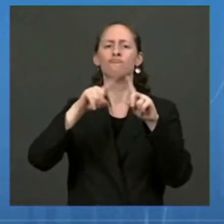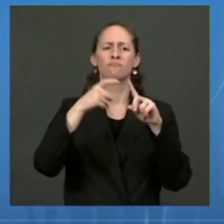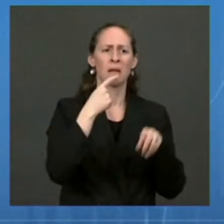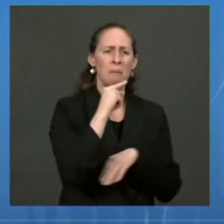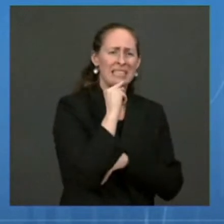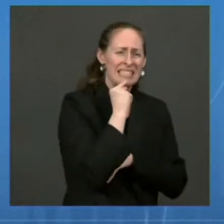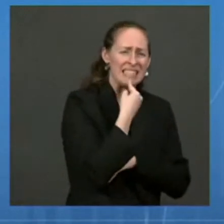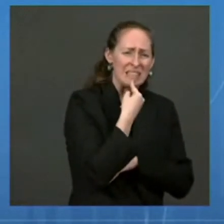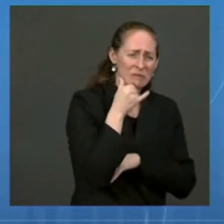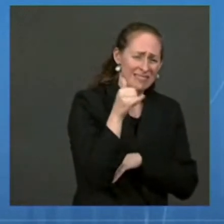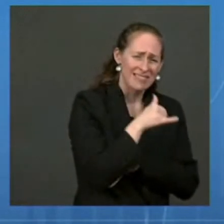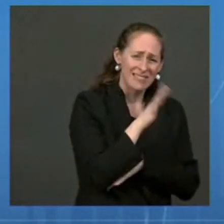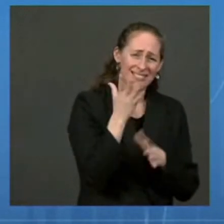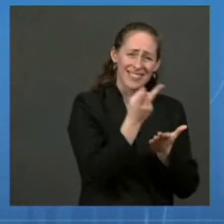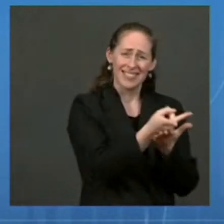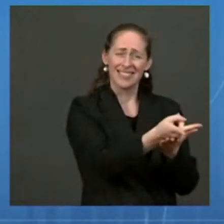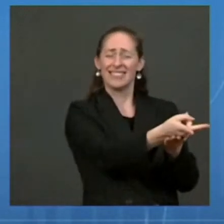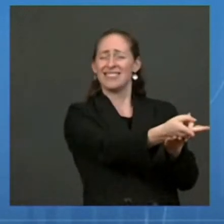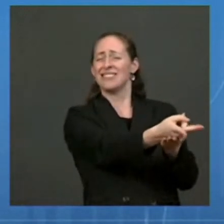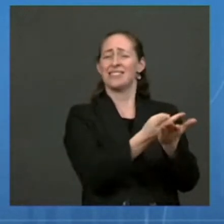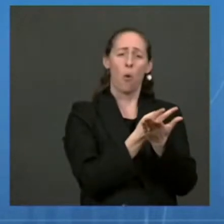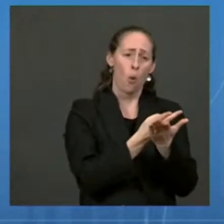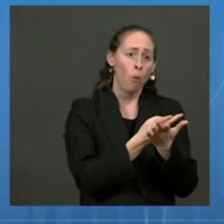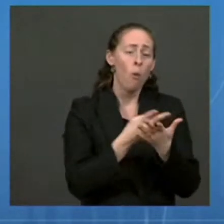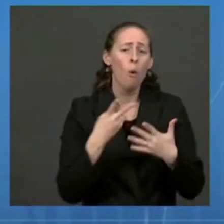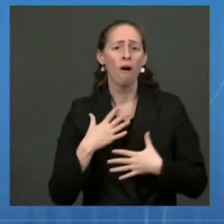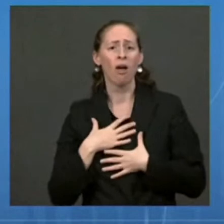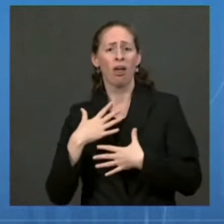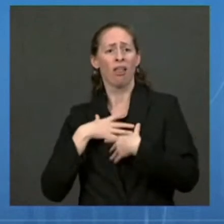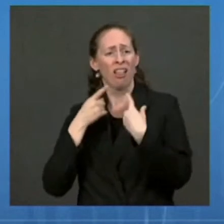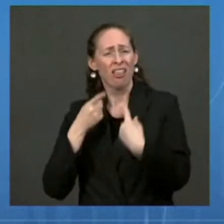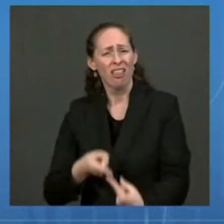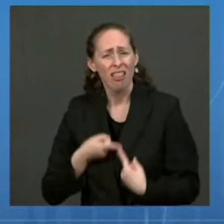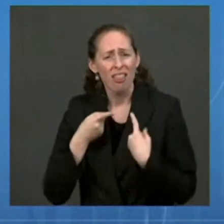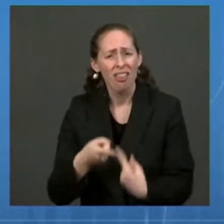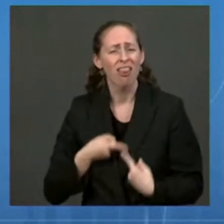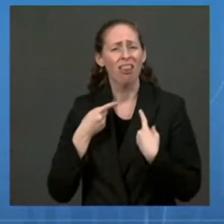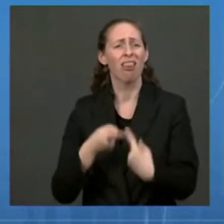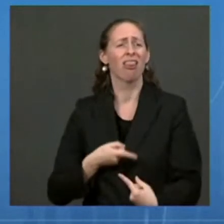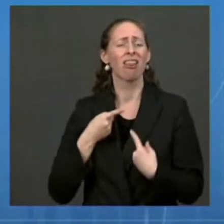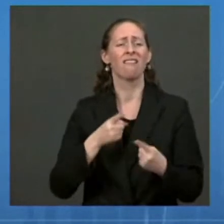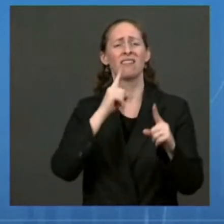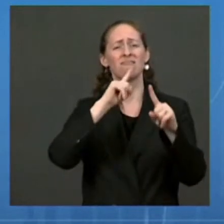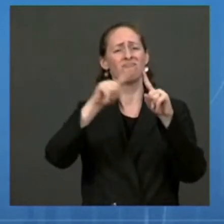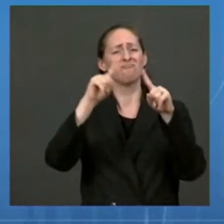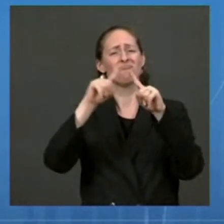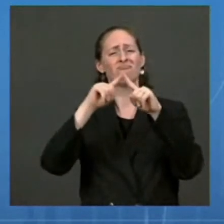OF SIGNS AND SYMPTOMS THAT RANGE FR PROFOUND,